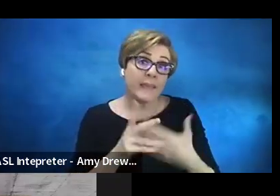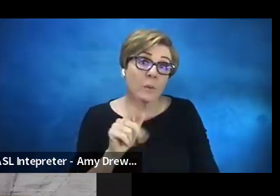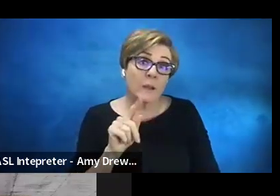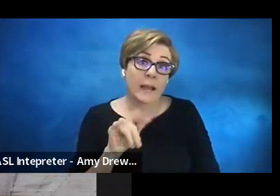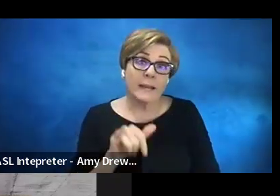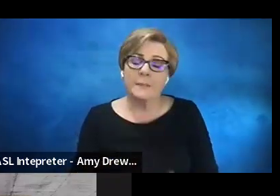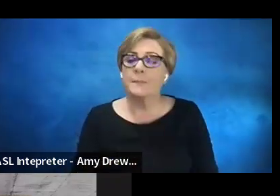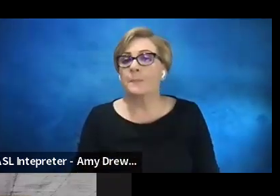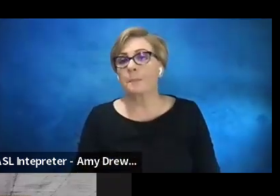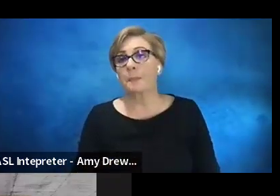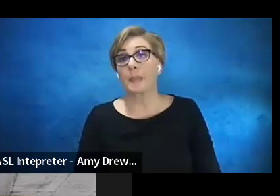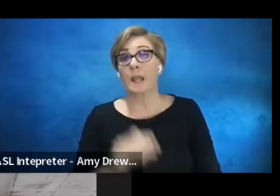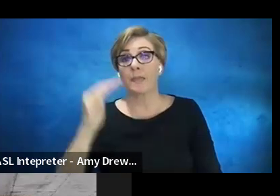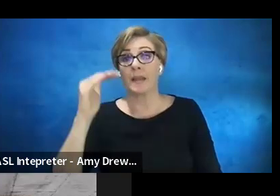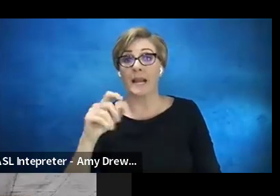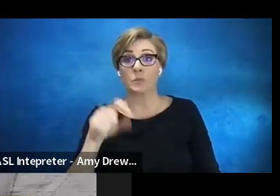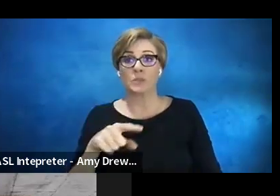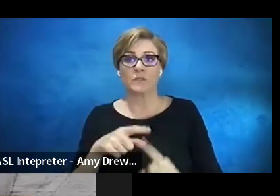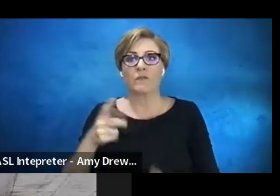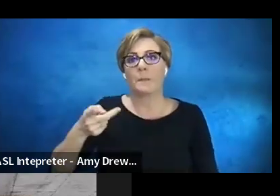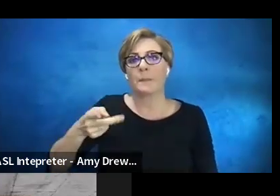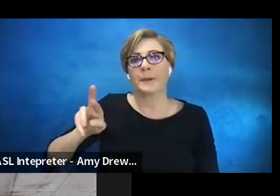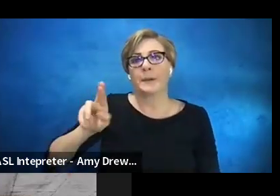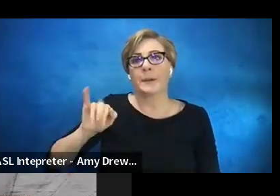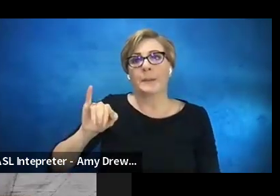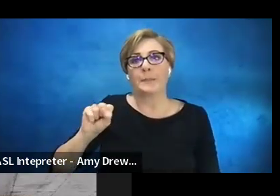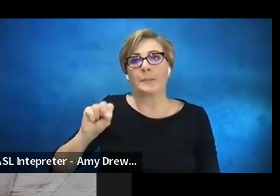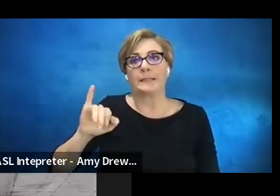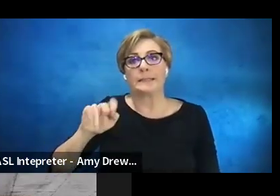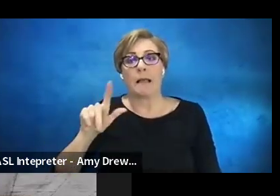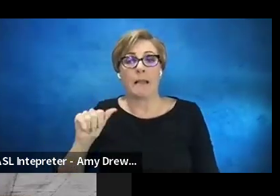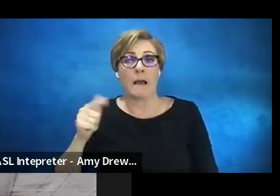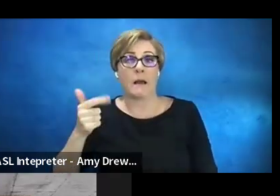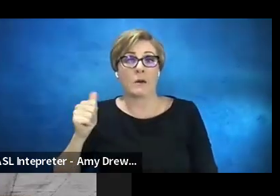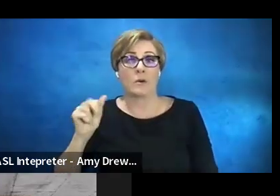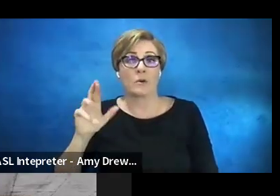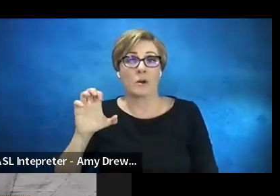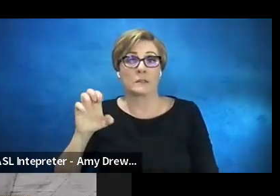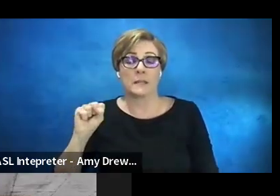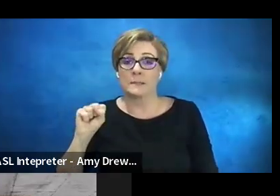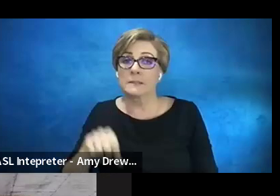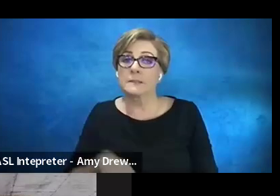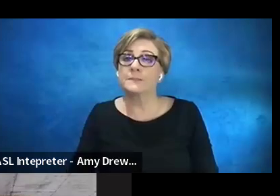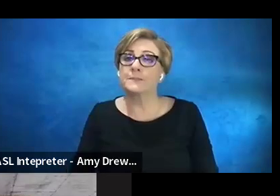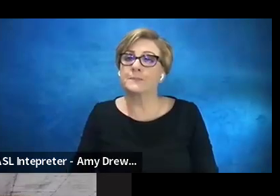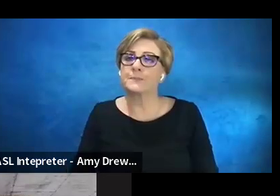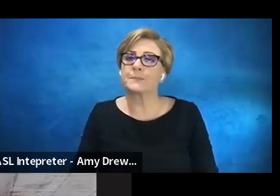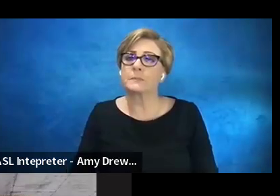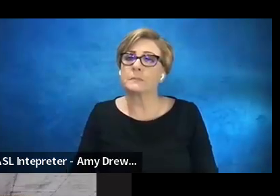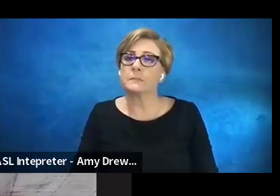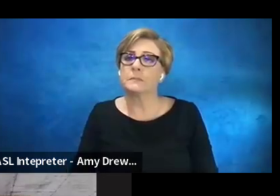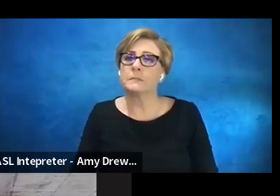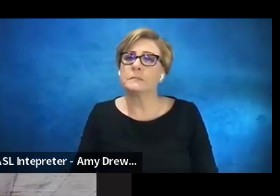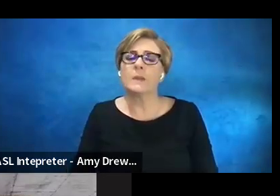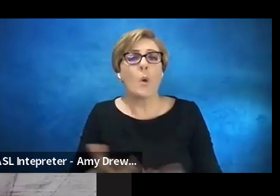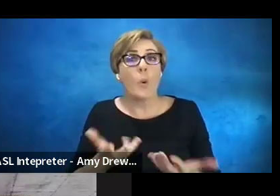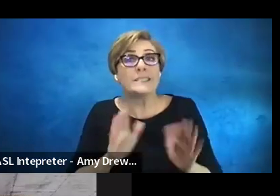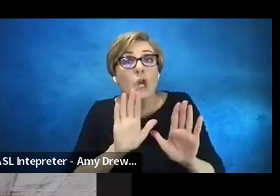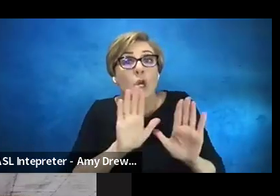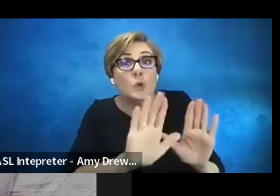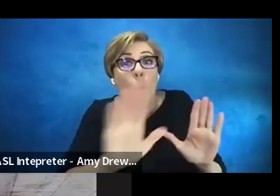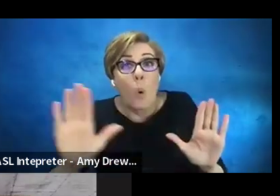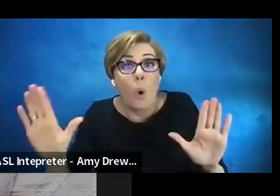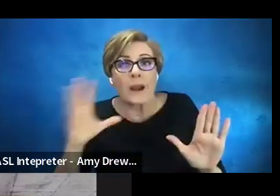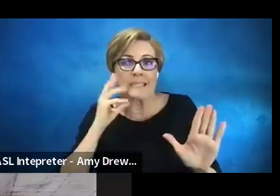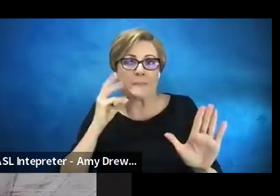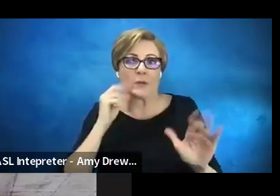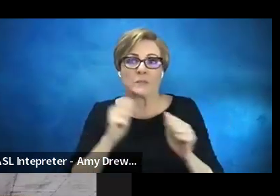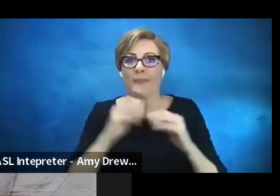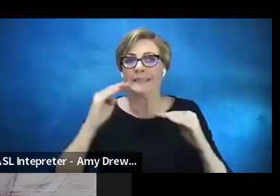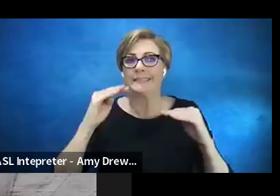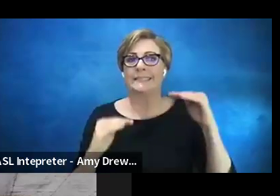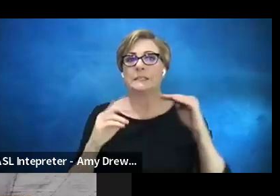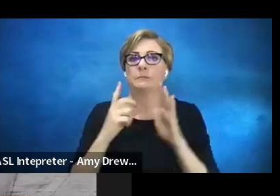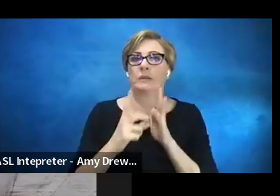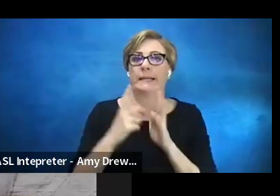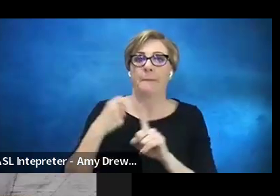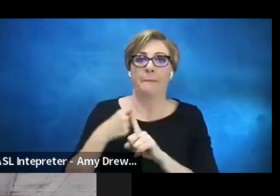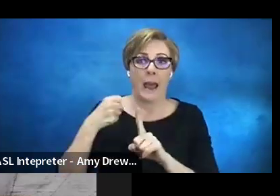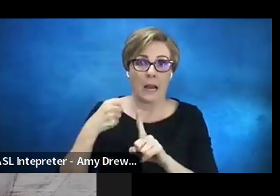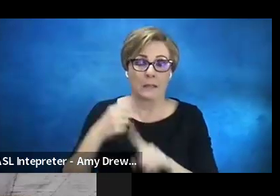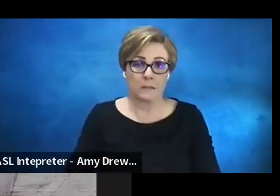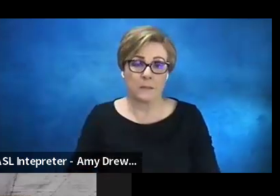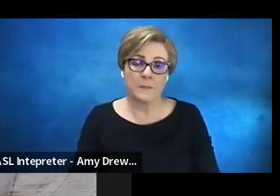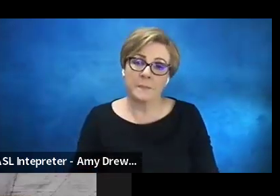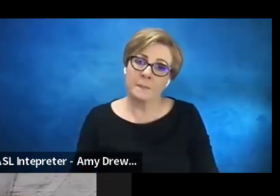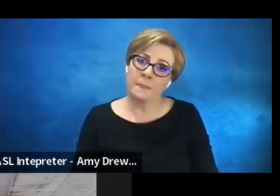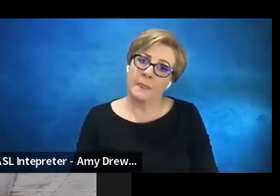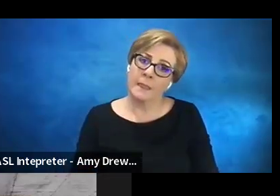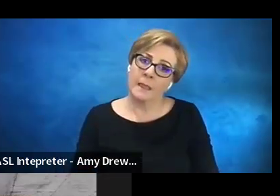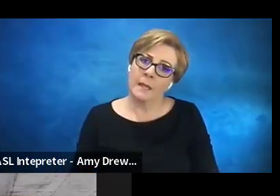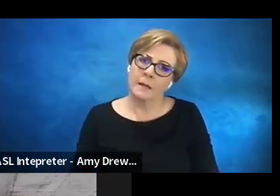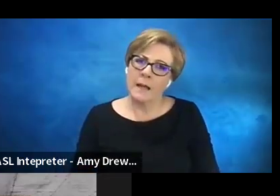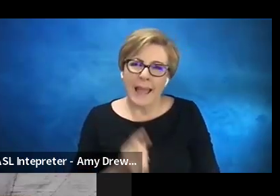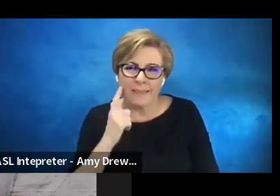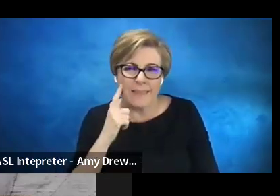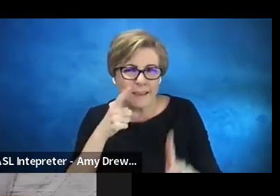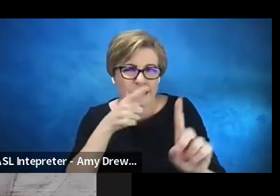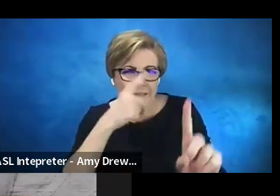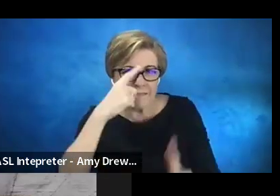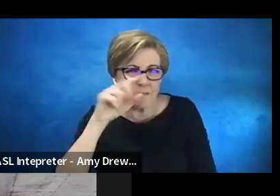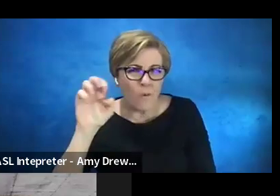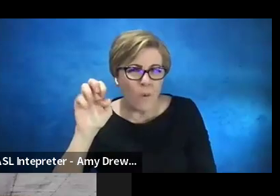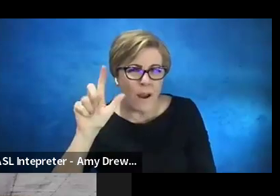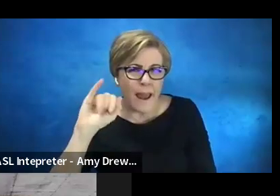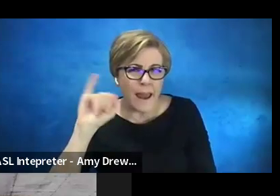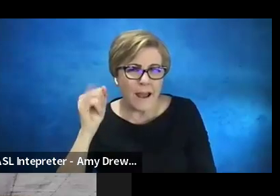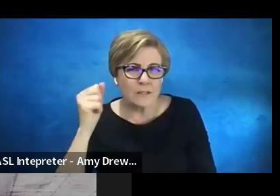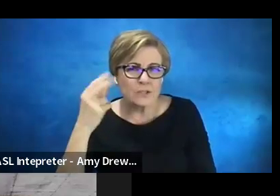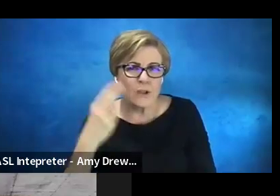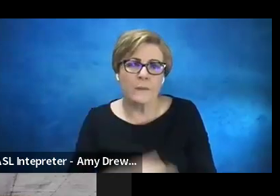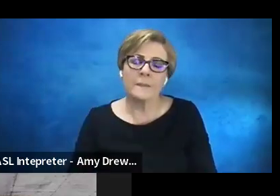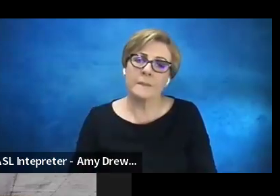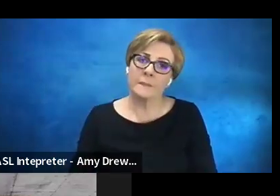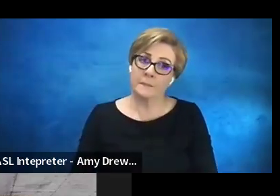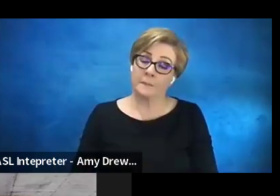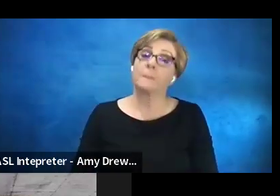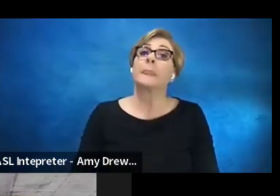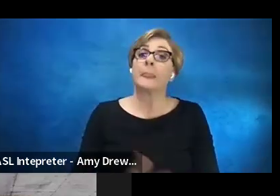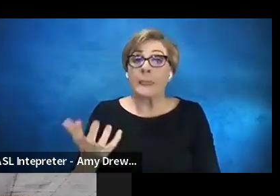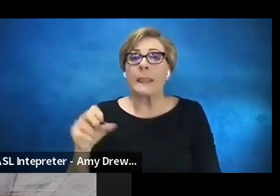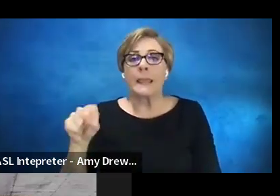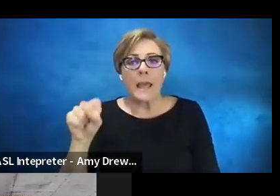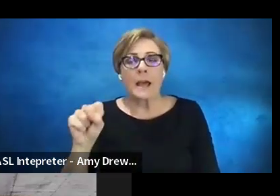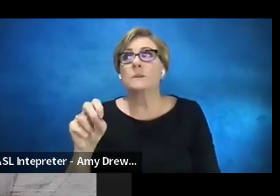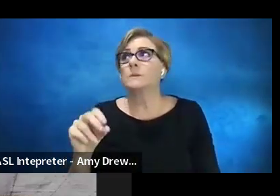It's not -- it's not something you can do if you feel like it or not do if you don't feel like it. And so again, I think there are opportunities to file -- and sometimes the only way to do that is to file a claim with the EEOC to get something investigated. But it sounds like -- and again, I don't know any of the details, but from what you said, it sounds like something that is clearly inconsistent with what the ADA requires of employers.